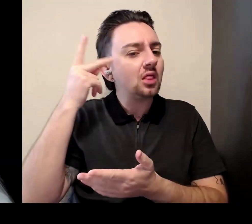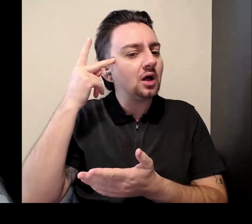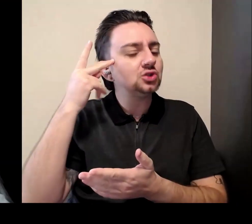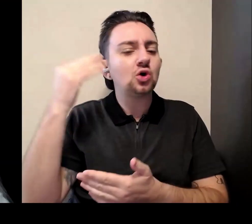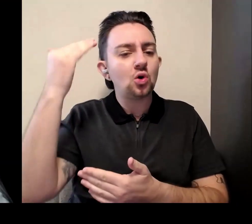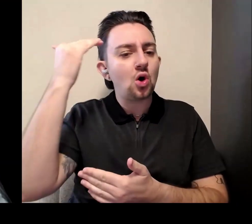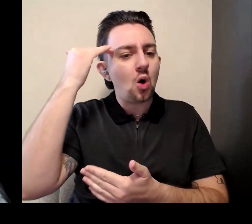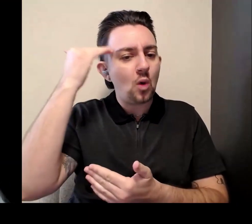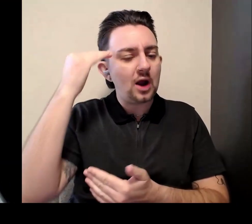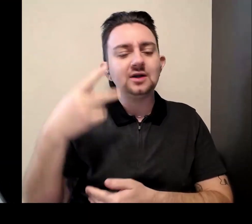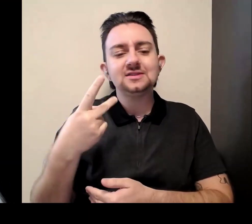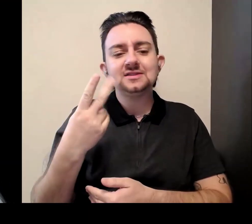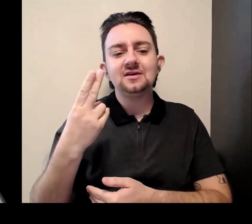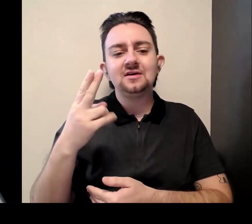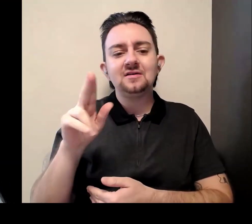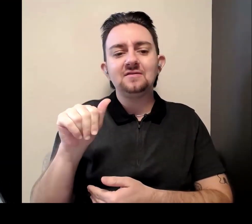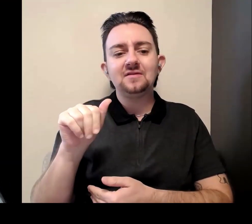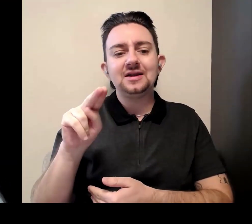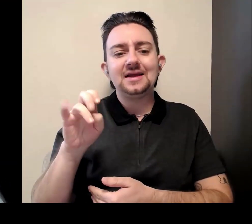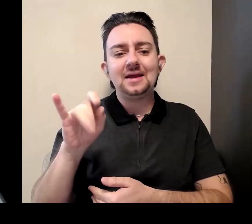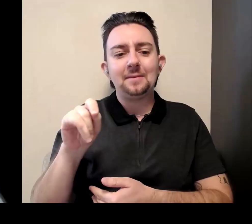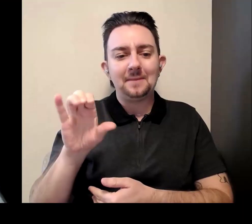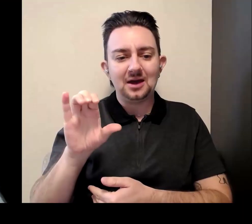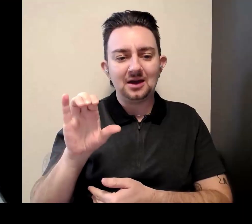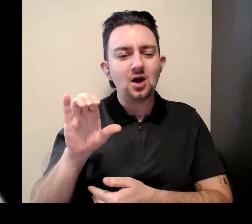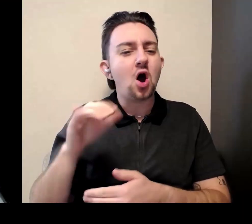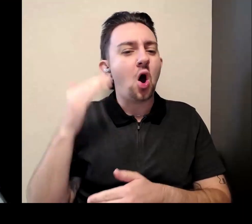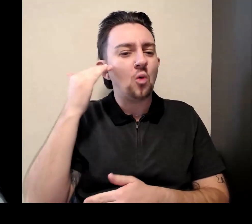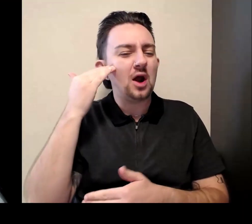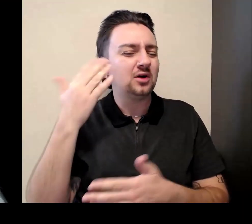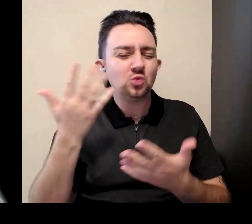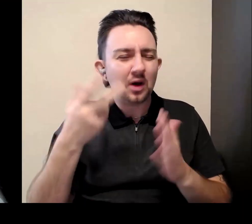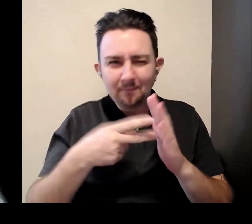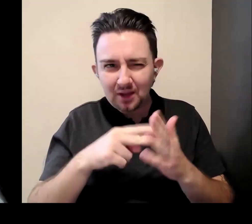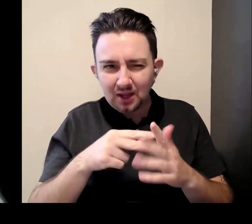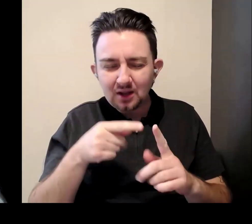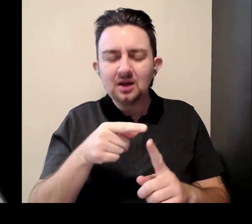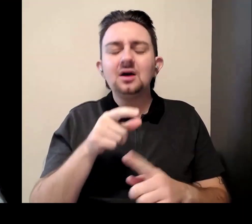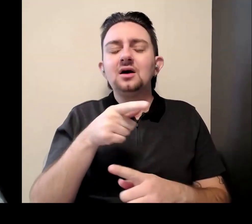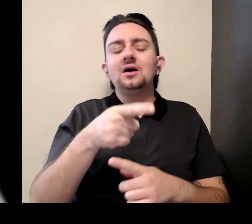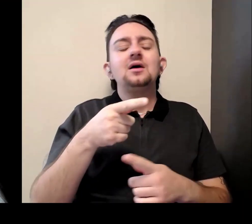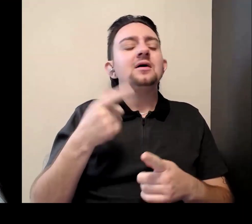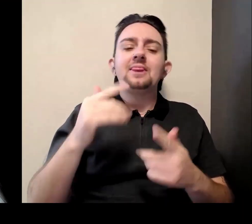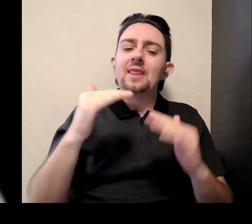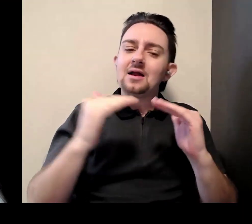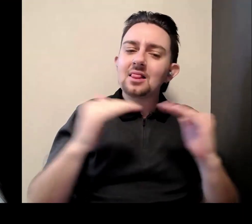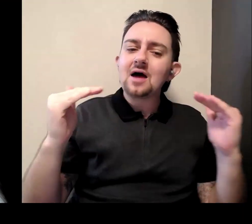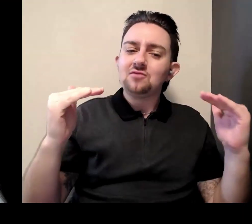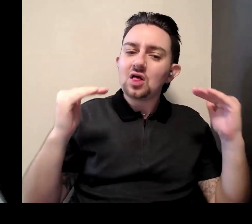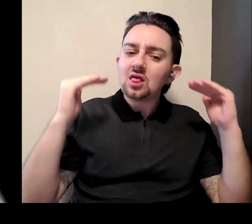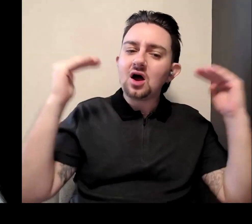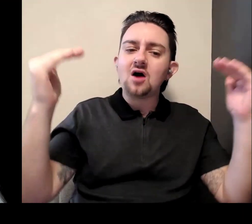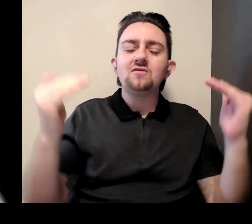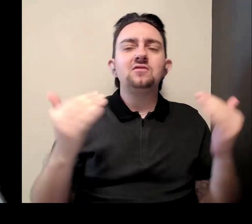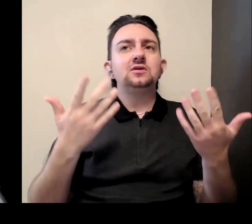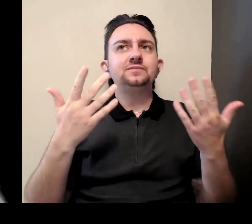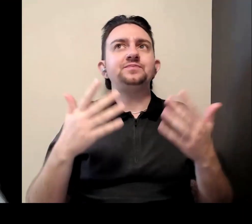And in case you're not familiar with those terms, that means hearing the ultimate level of phonemic awareness would be to hear separate sounds and words.